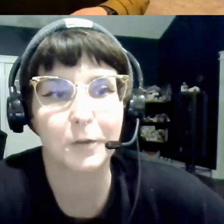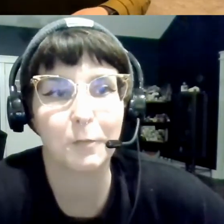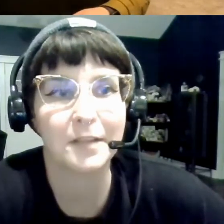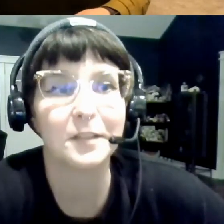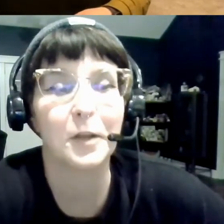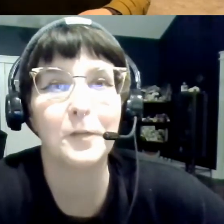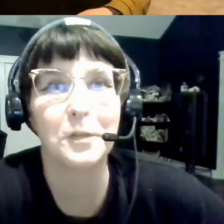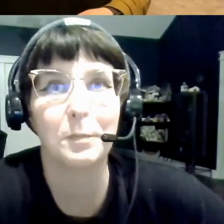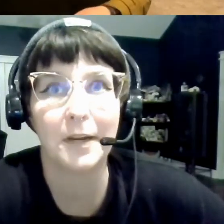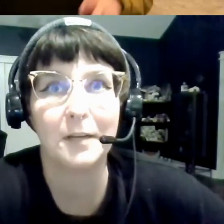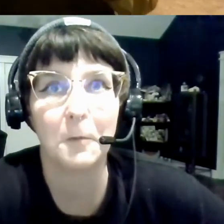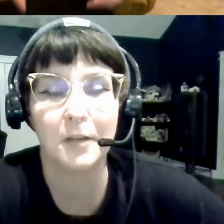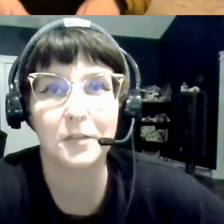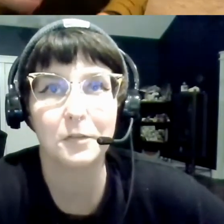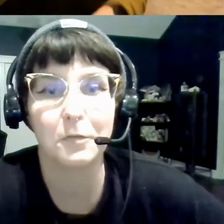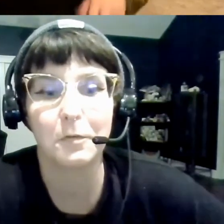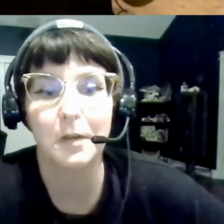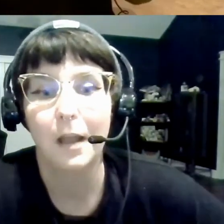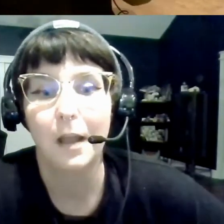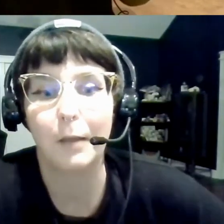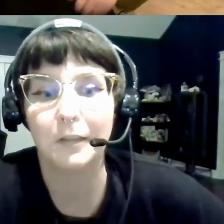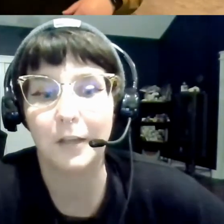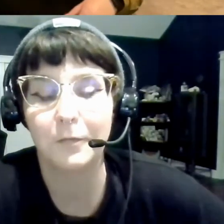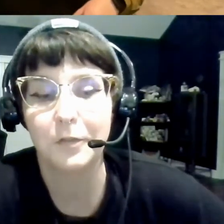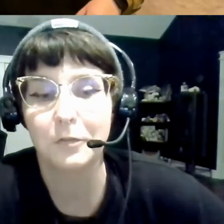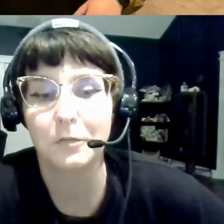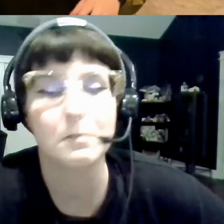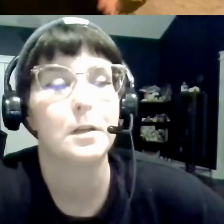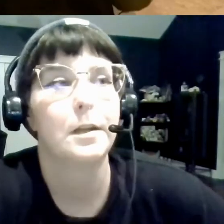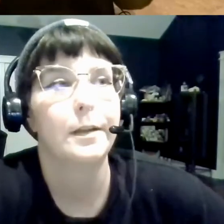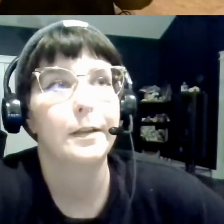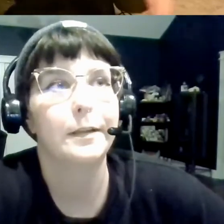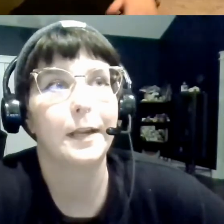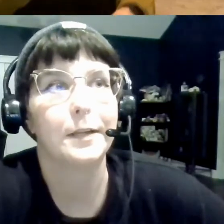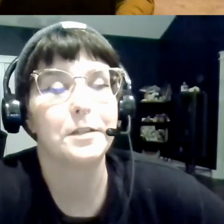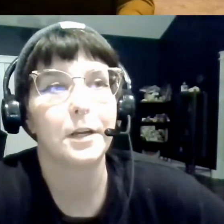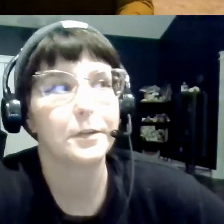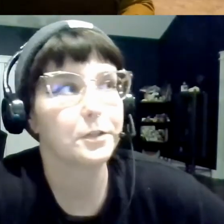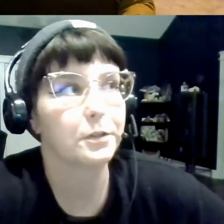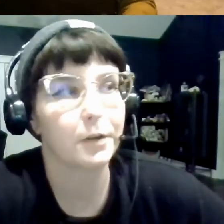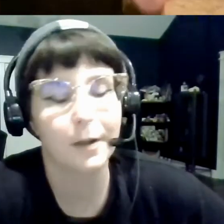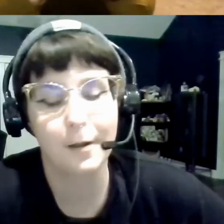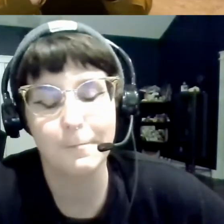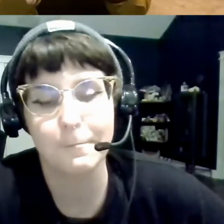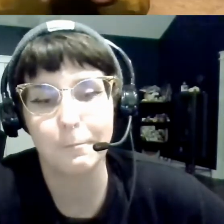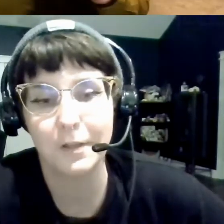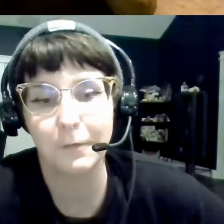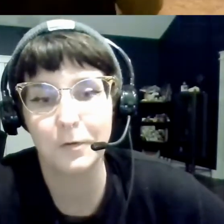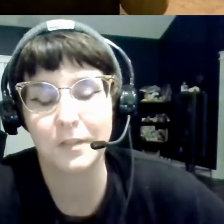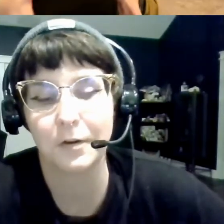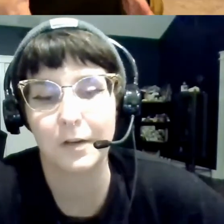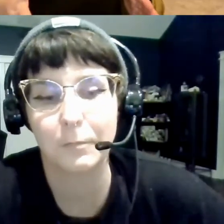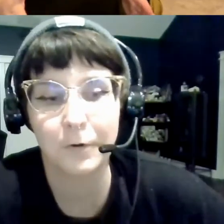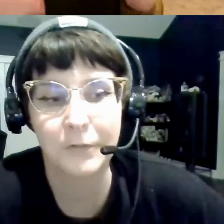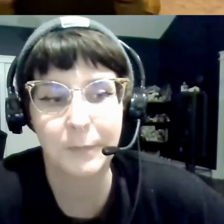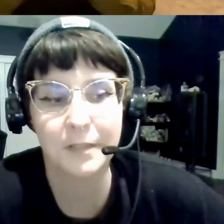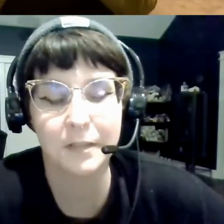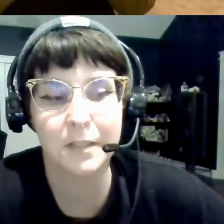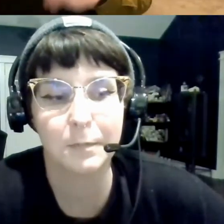So my selfish brain went to, I would love to get in touch with folks that are in rural spaces,